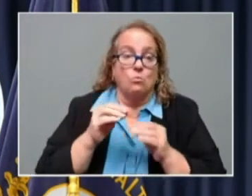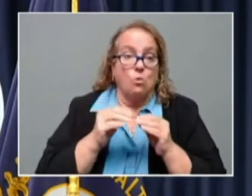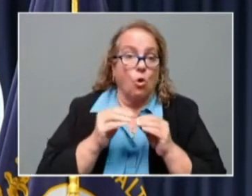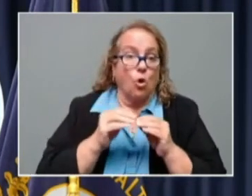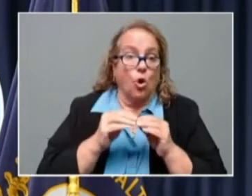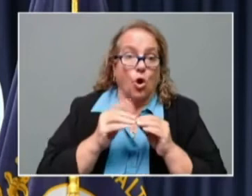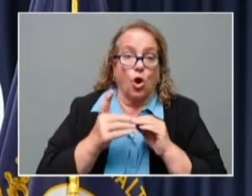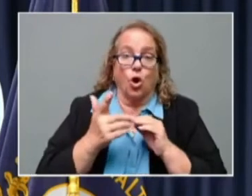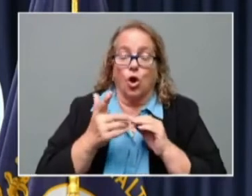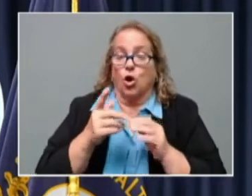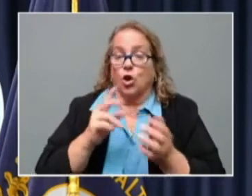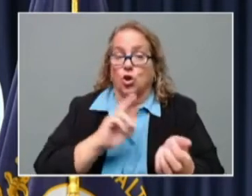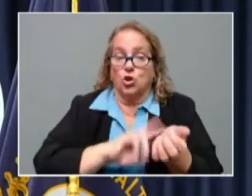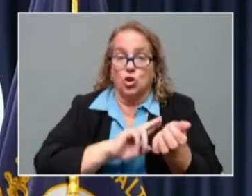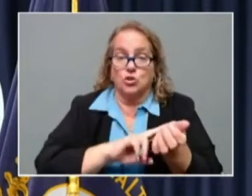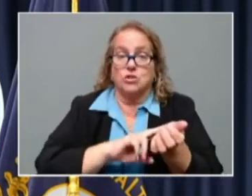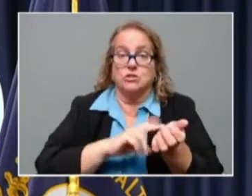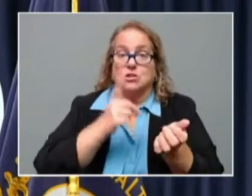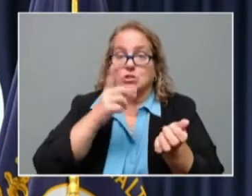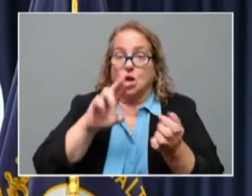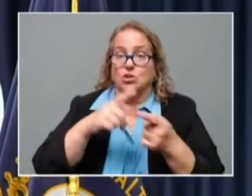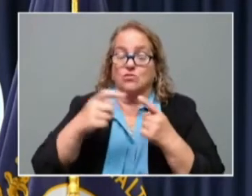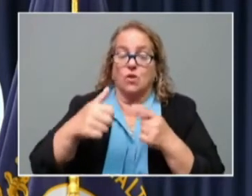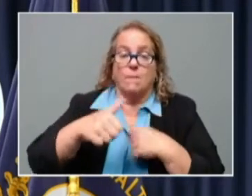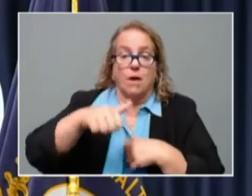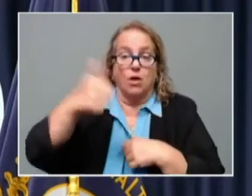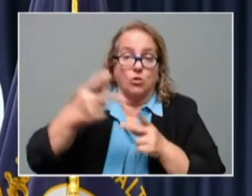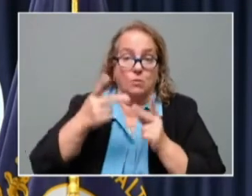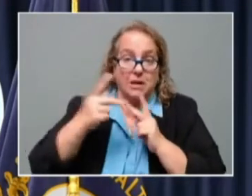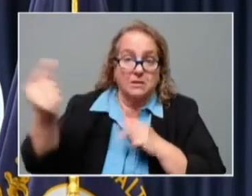And then it's more long term. We've gotta have more spots open in our